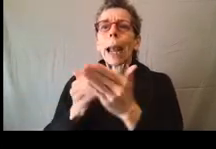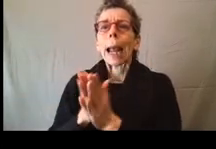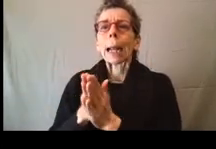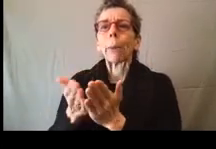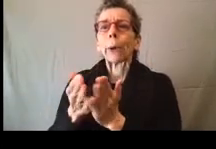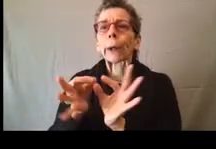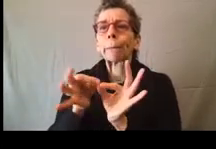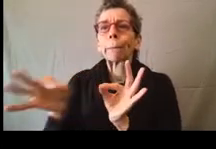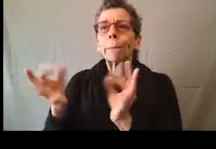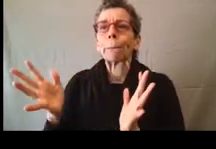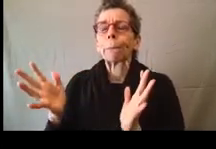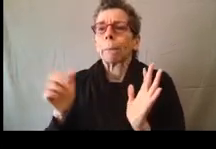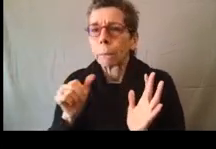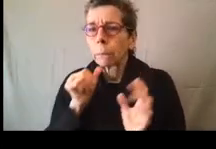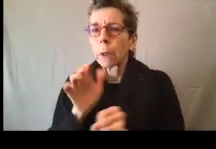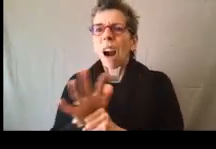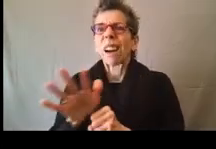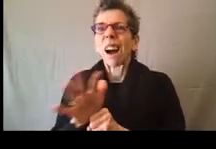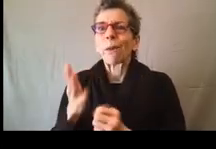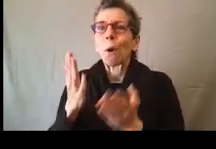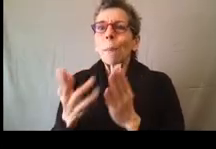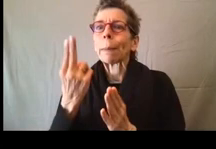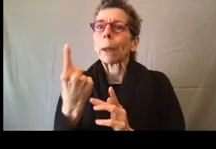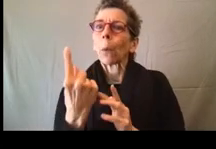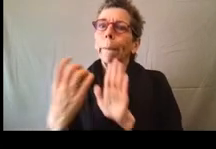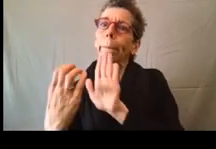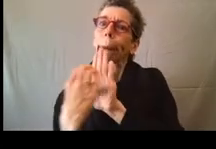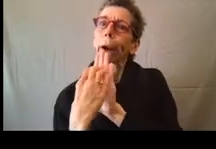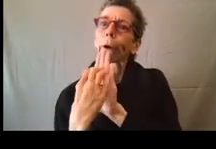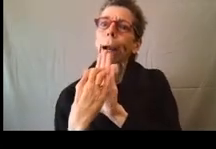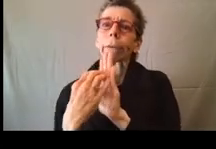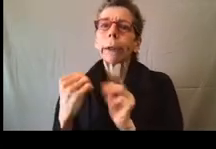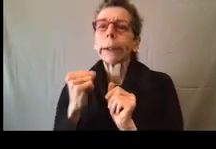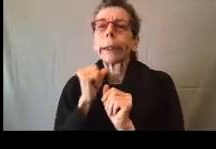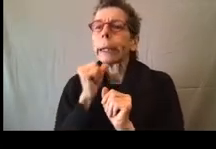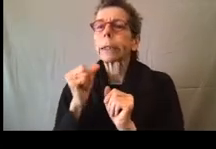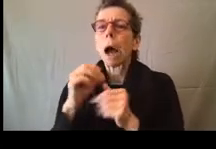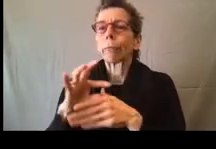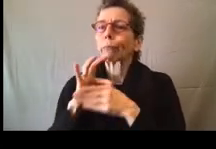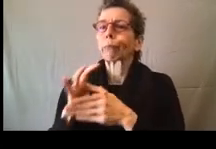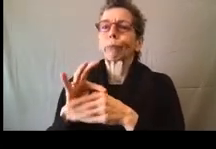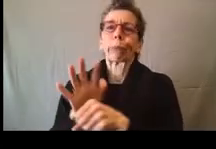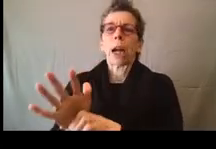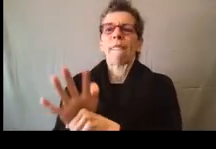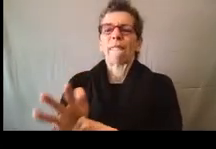enough. They need more support in developing procedures. When the policy process outline